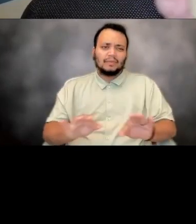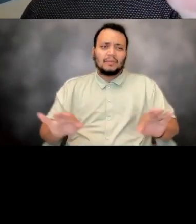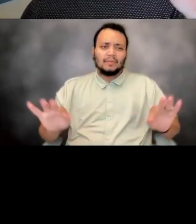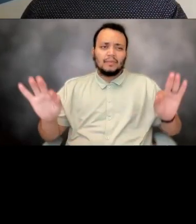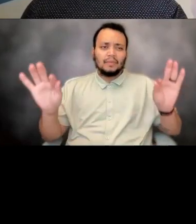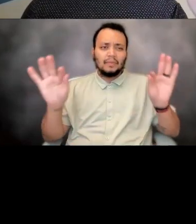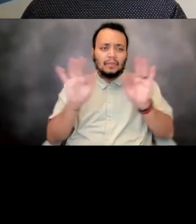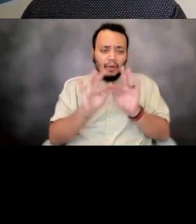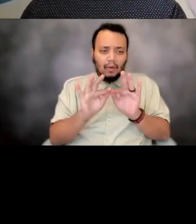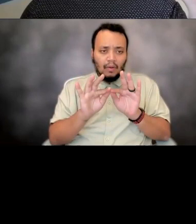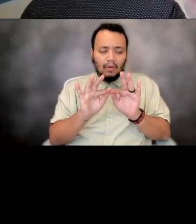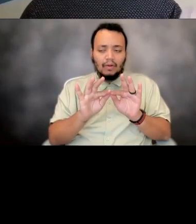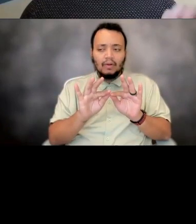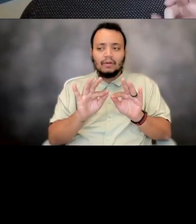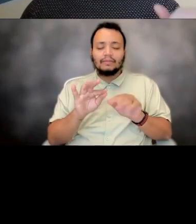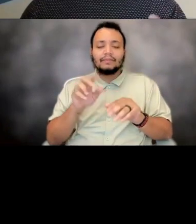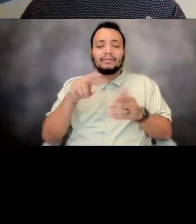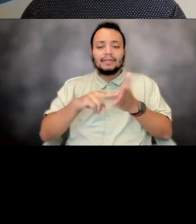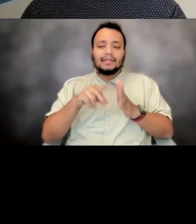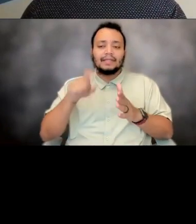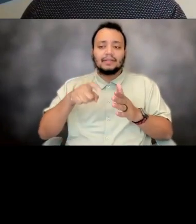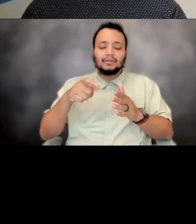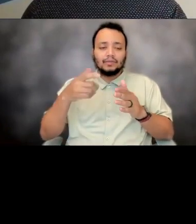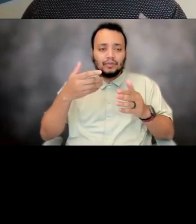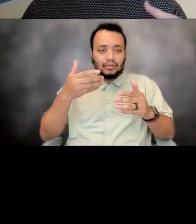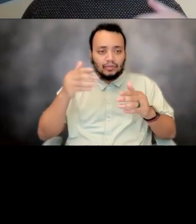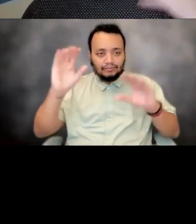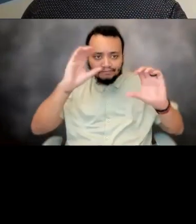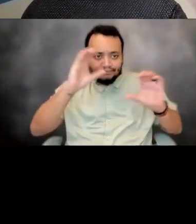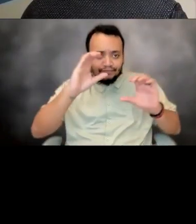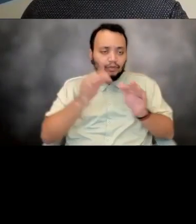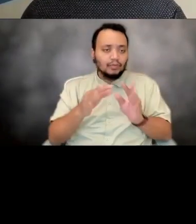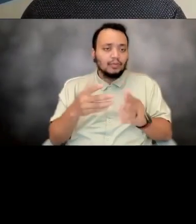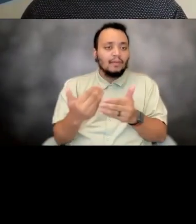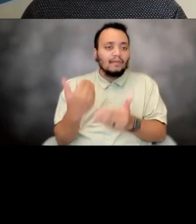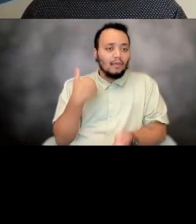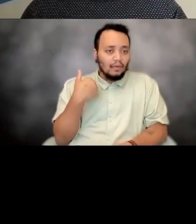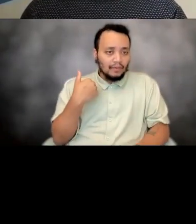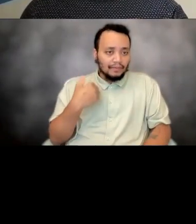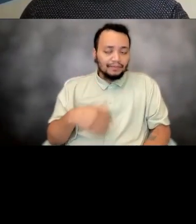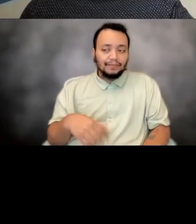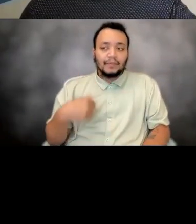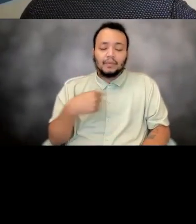and there we really spoke a lot about or heard a lot about from people